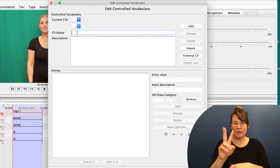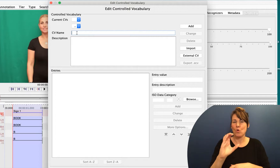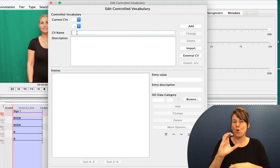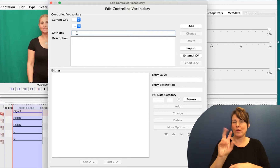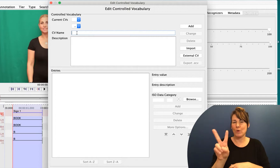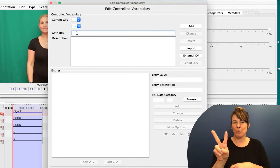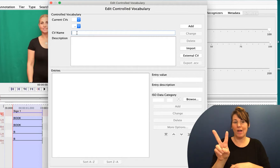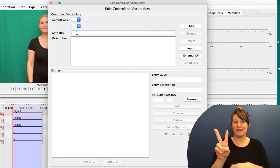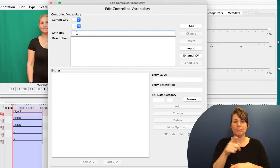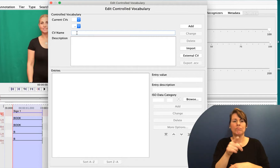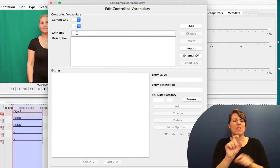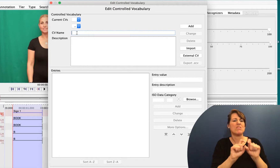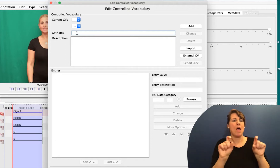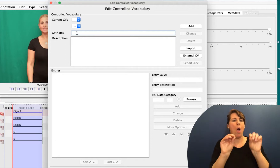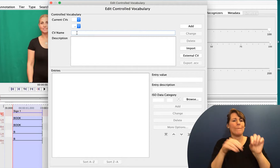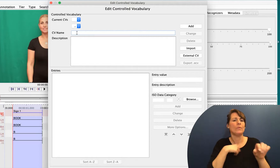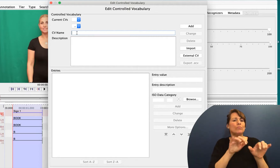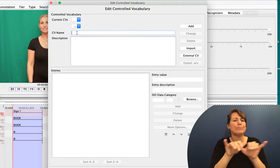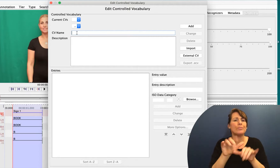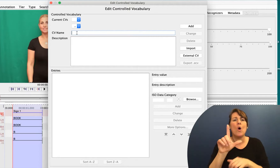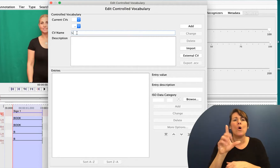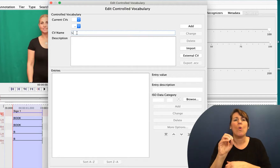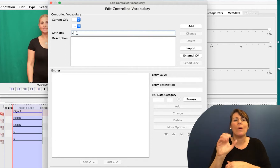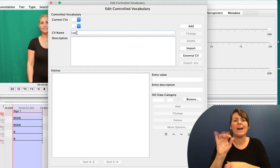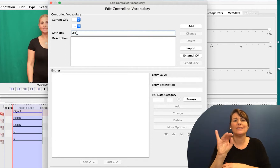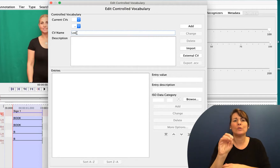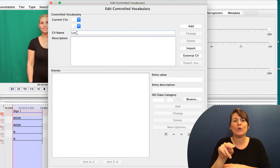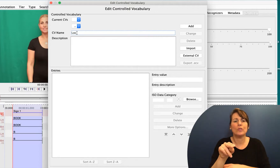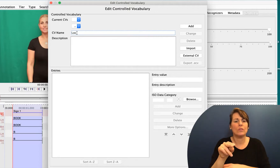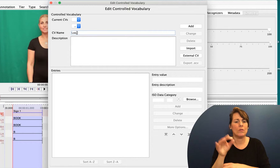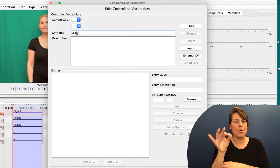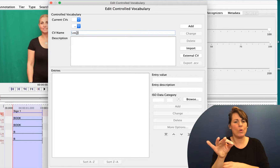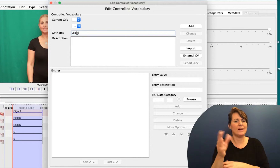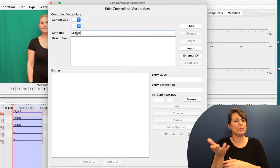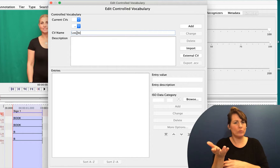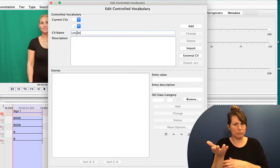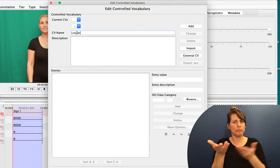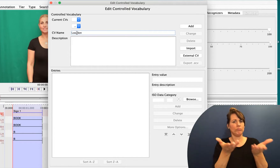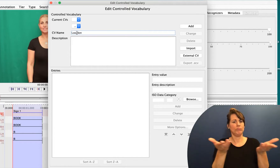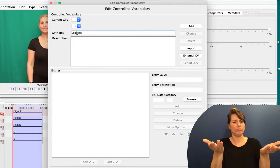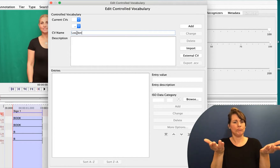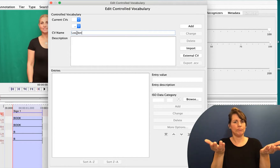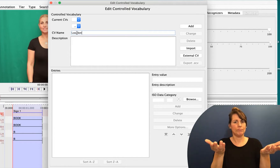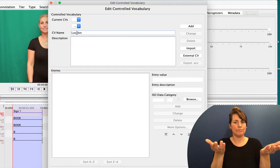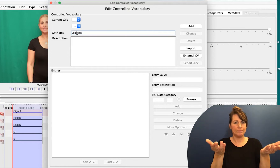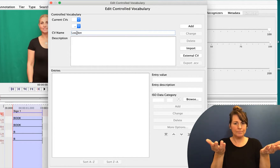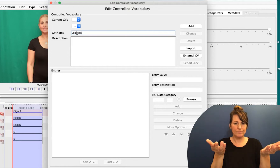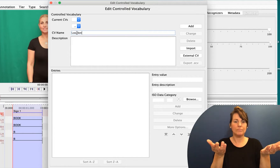and for the control vocabulary name, let's call it location. And I will create one set called